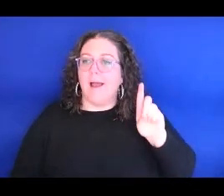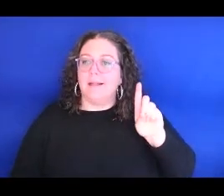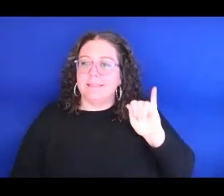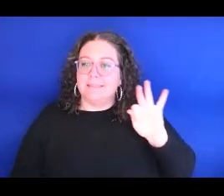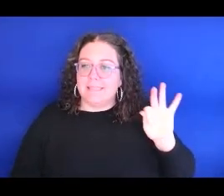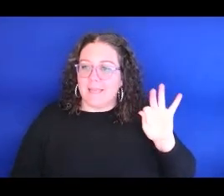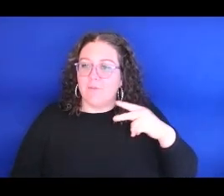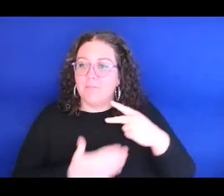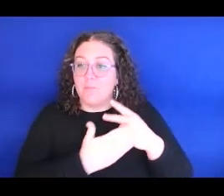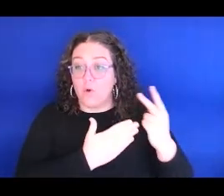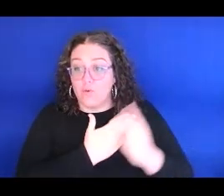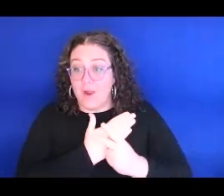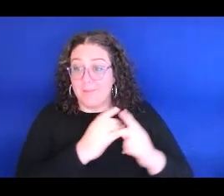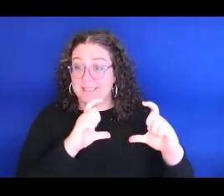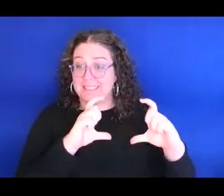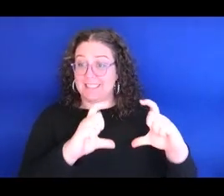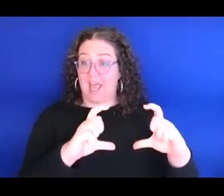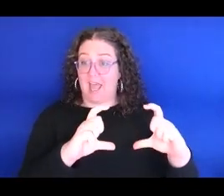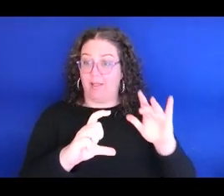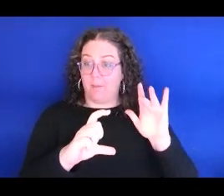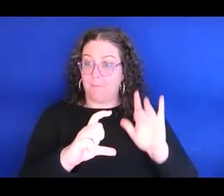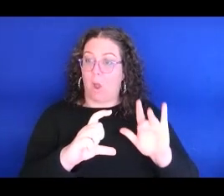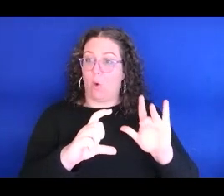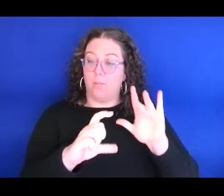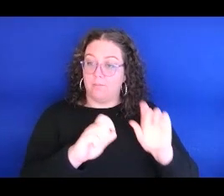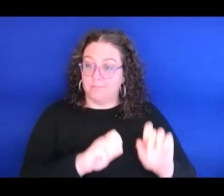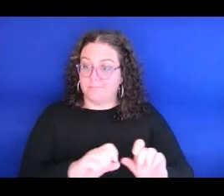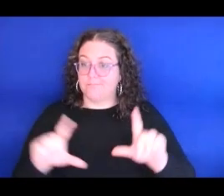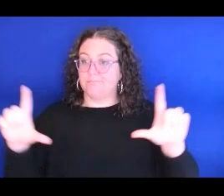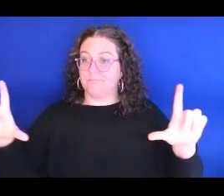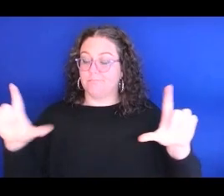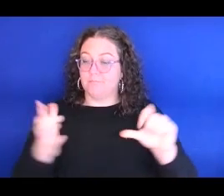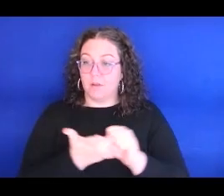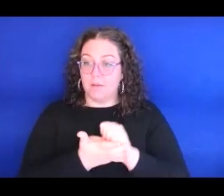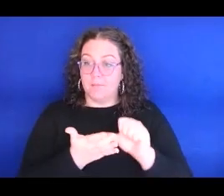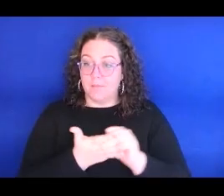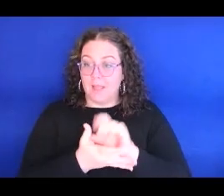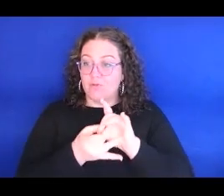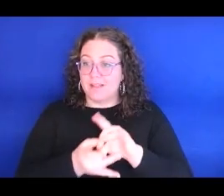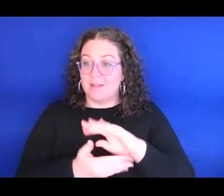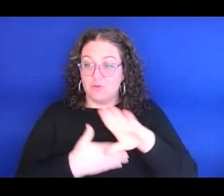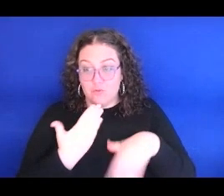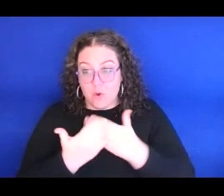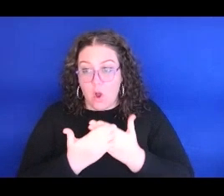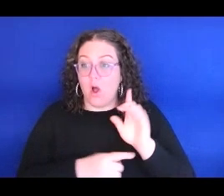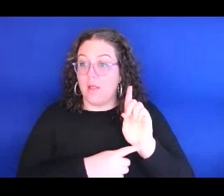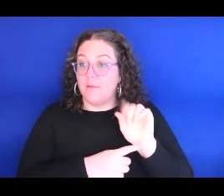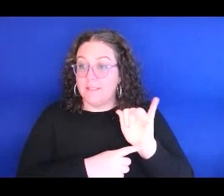page with information about all the DIF projects. This includes project summaries, key contacts,